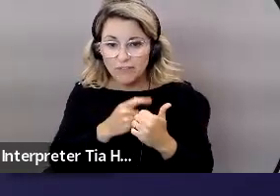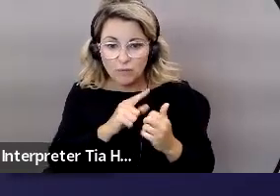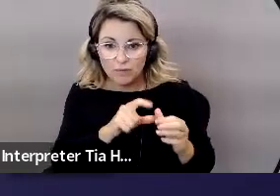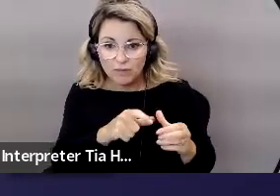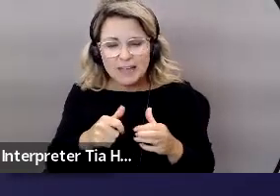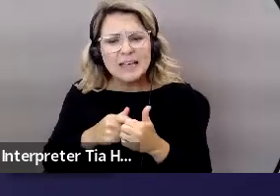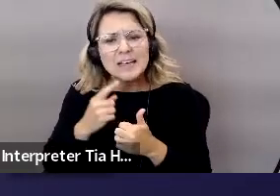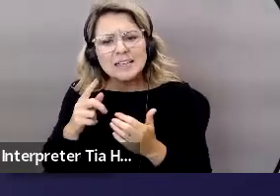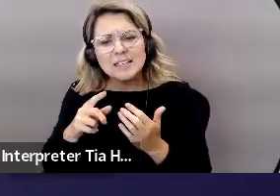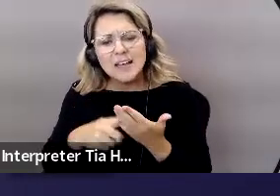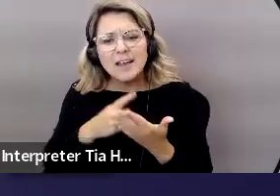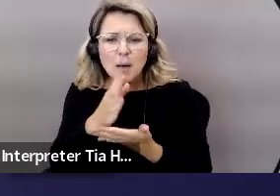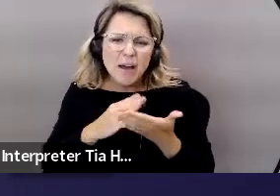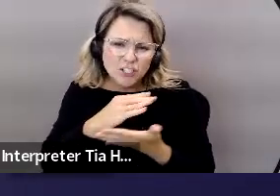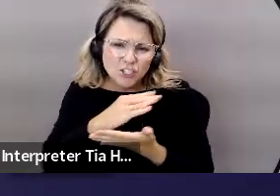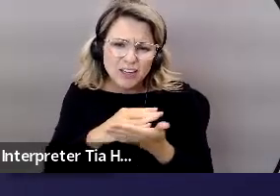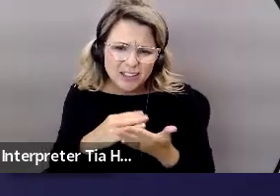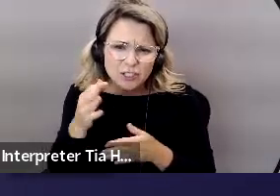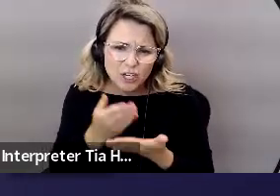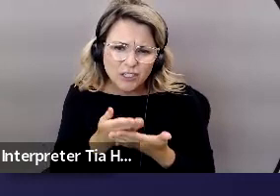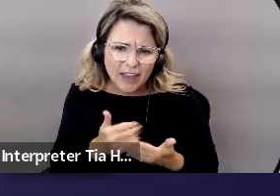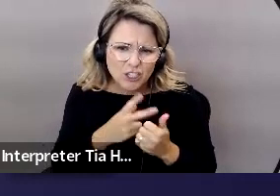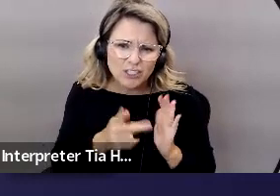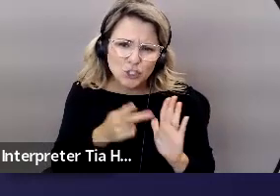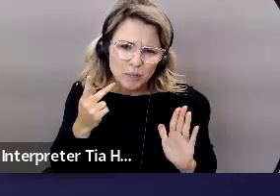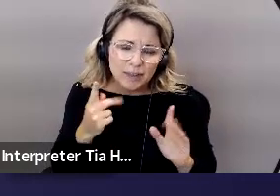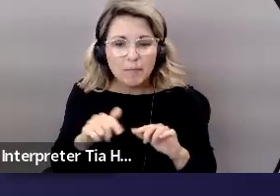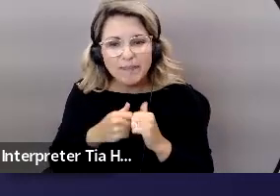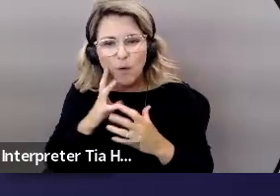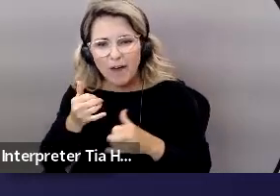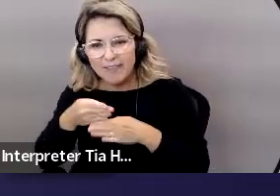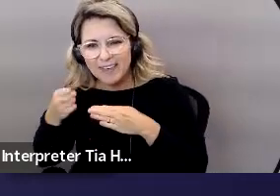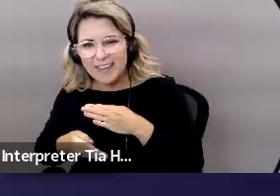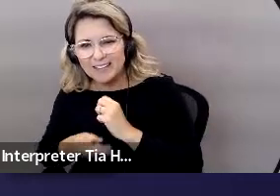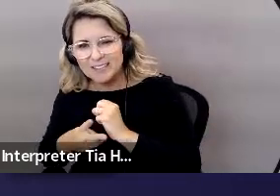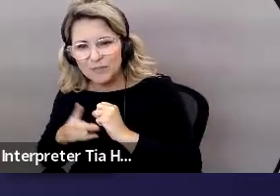of what's in a budget justification but that's okay if they call for it here. We find that it's